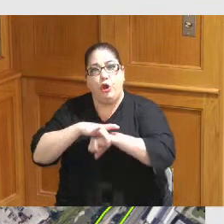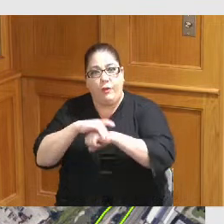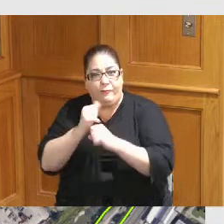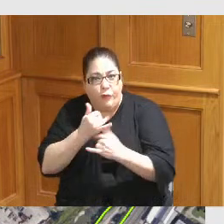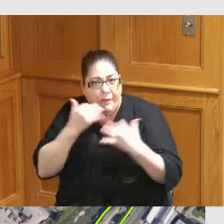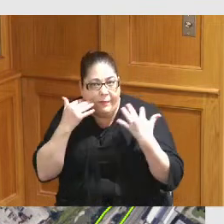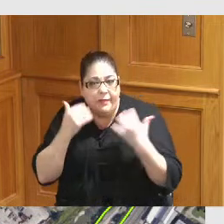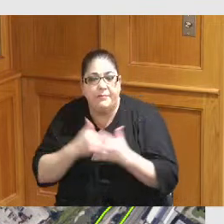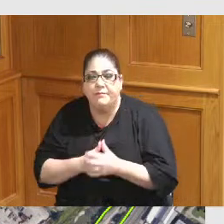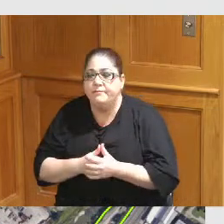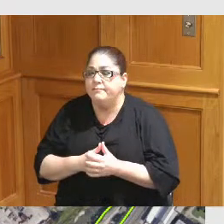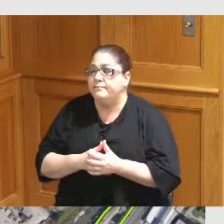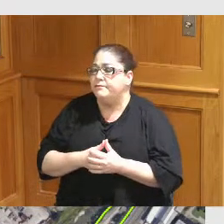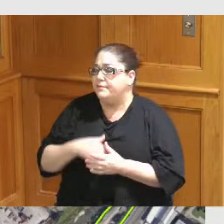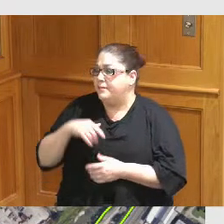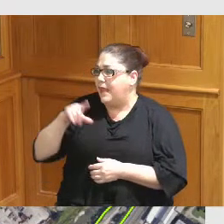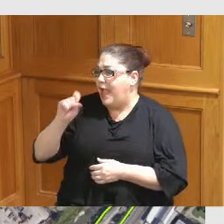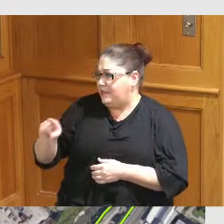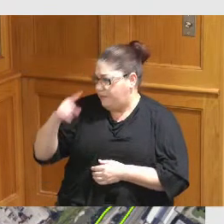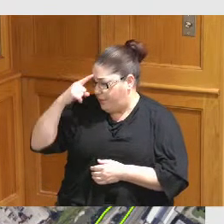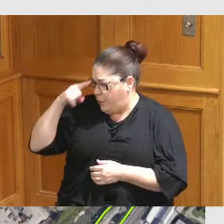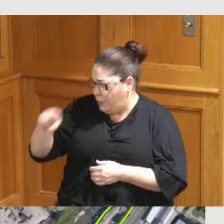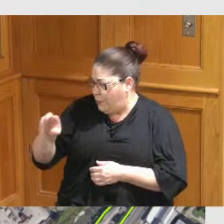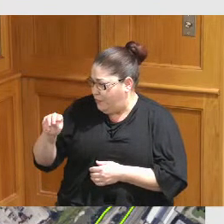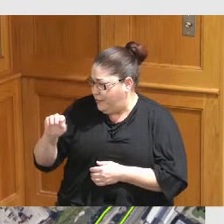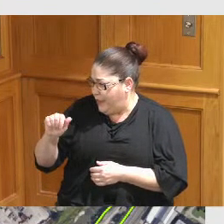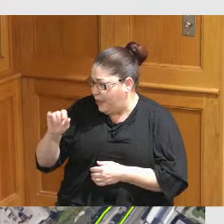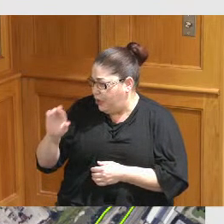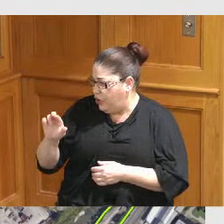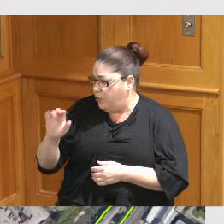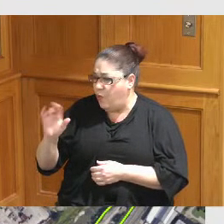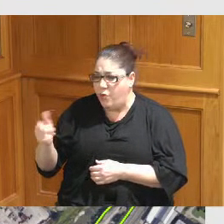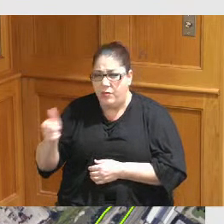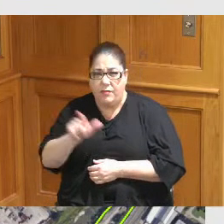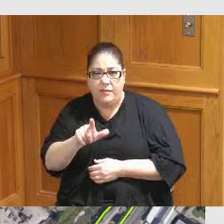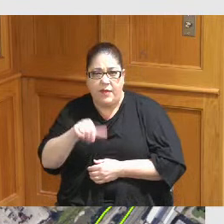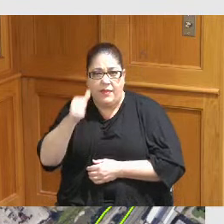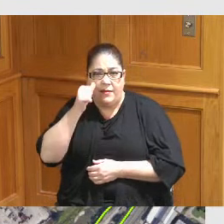in Mayor I don't know if there's a question for you or the other gentleman I'm not going